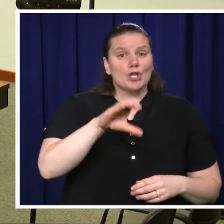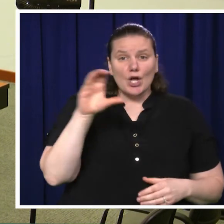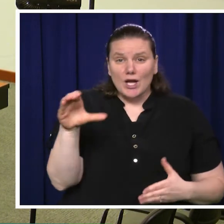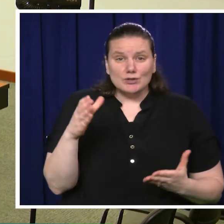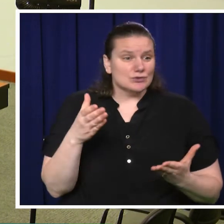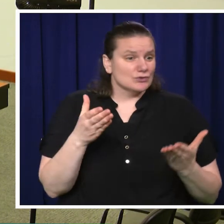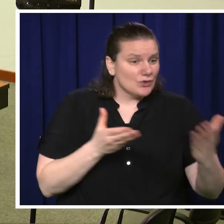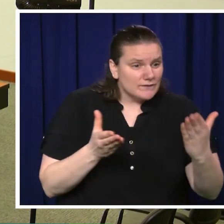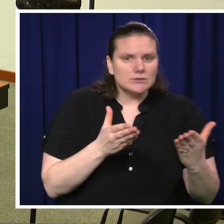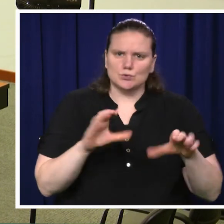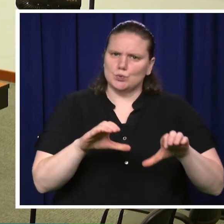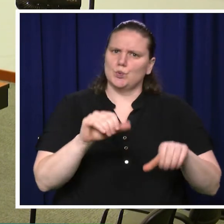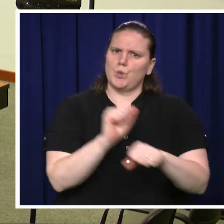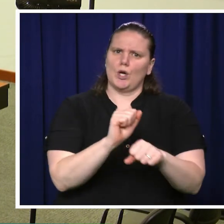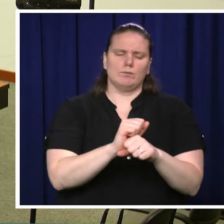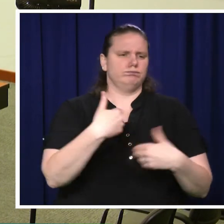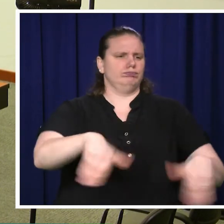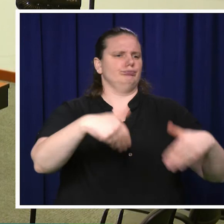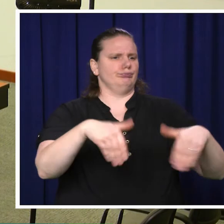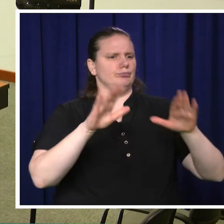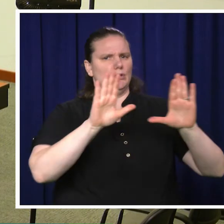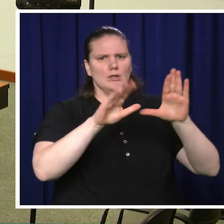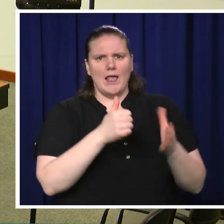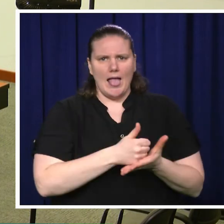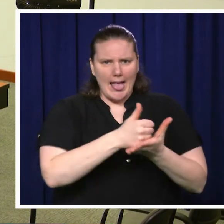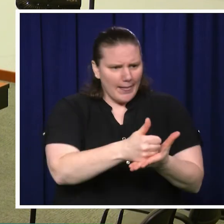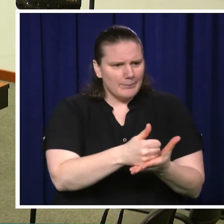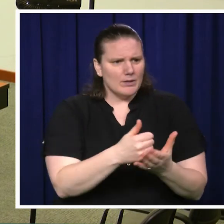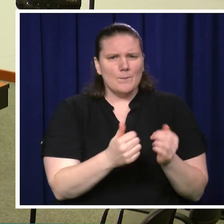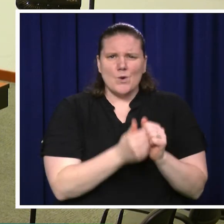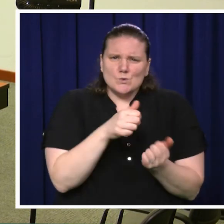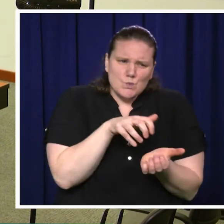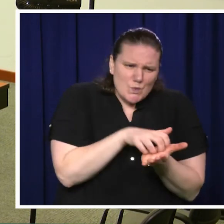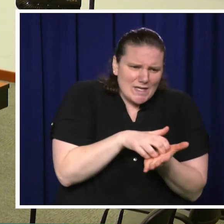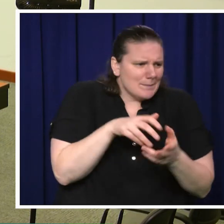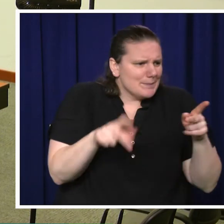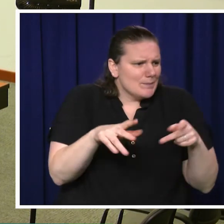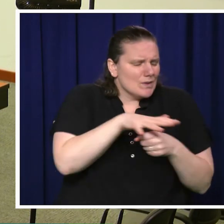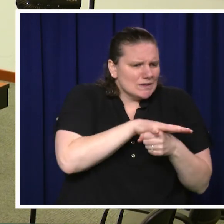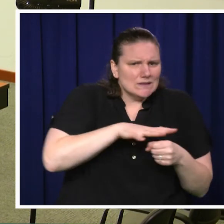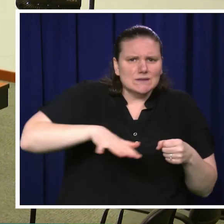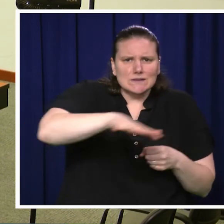Clark County Community Services has done some exceptional work assisting the community, particularly those of our most